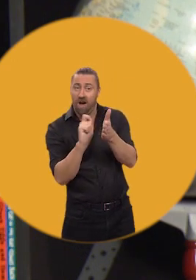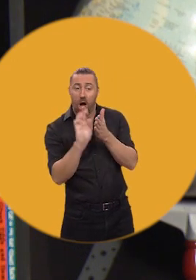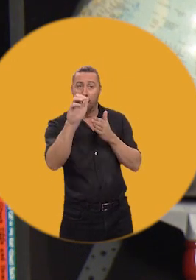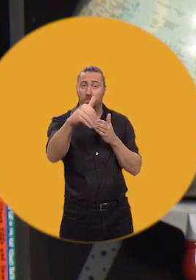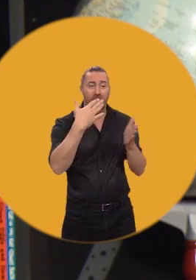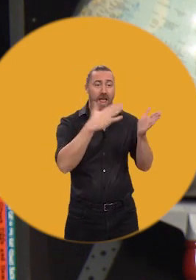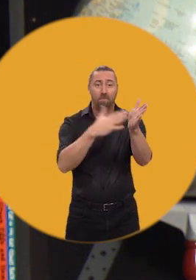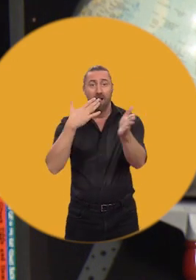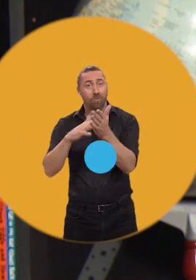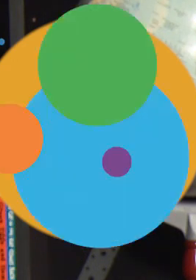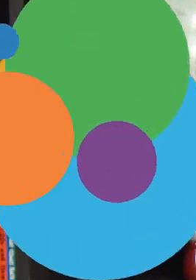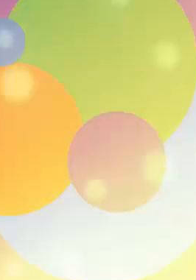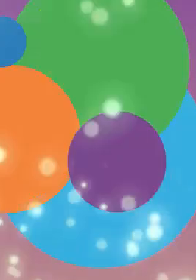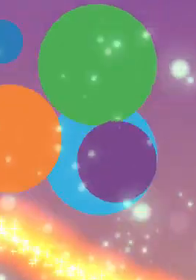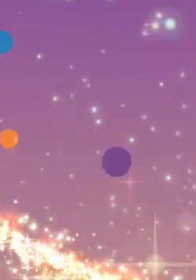and label some things too. (bells chiming)